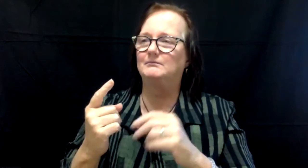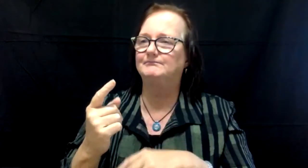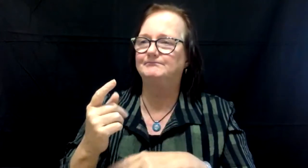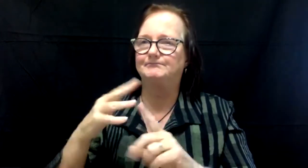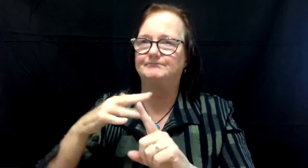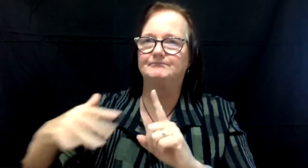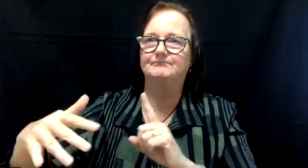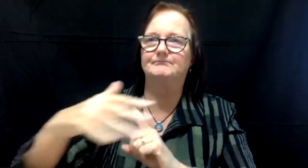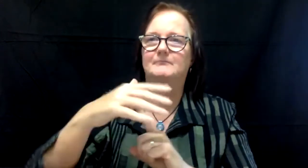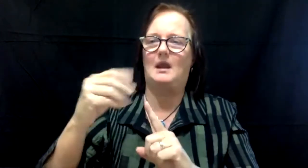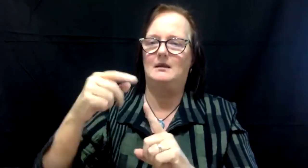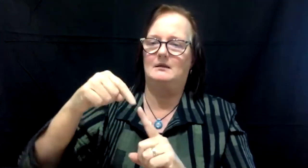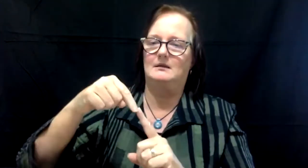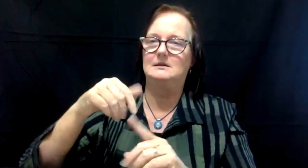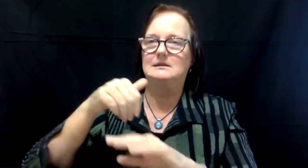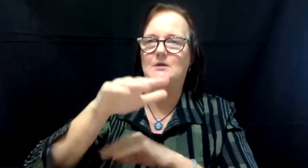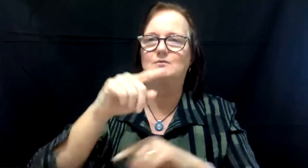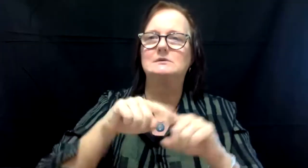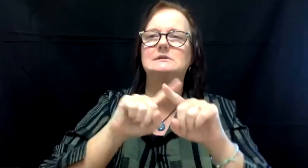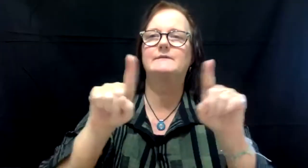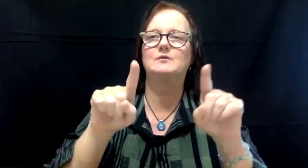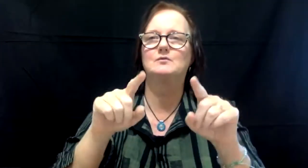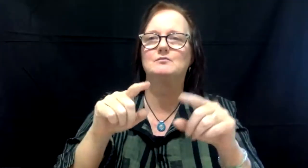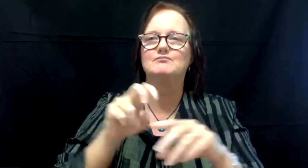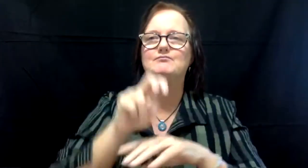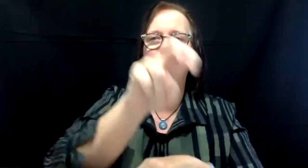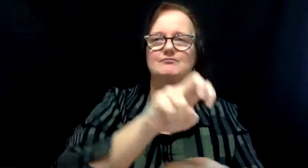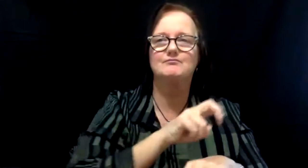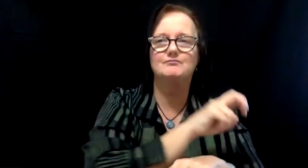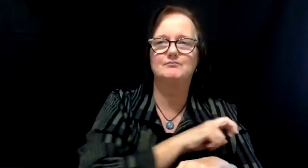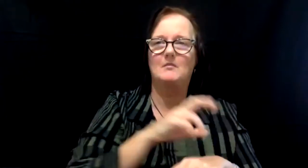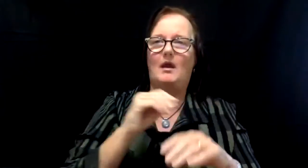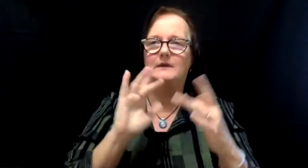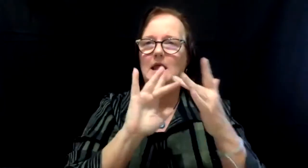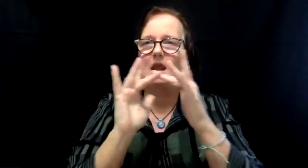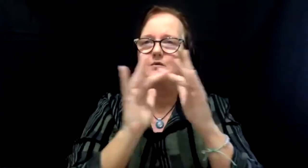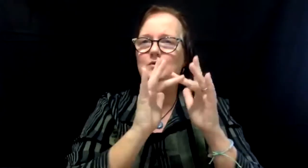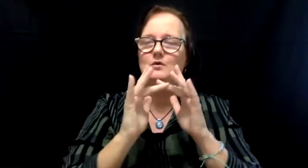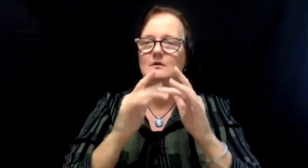It's also having a good learning environment for the student and network with outside programs for the Deaf.